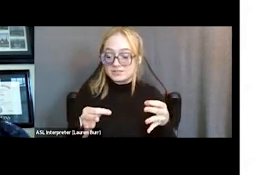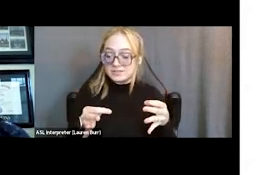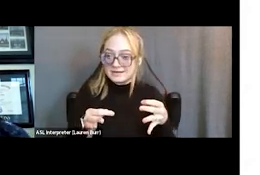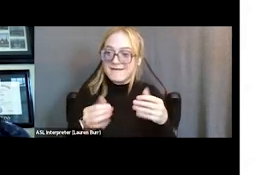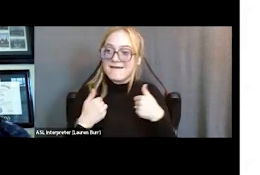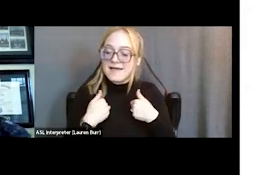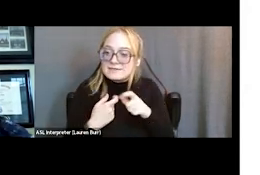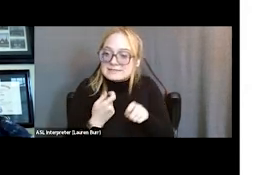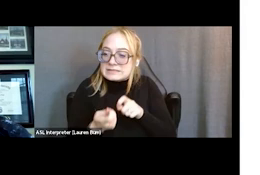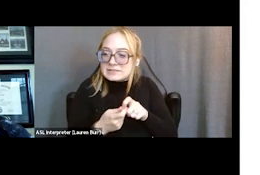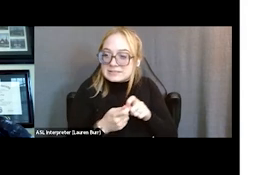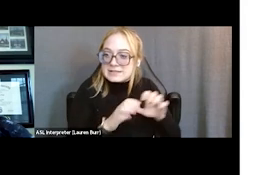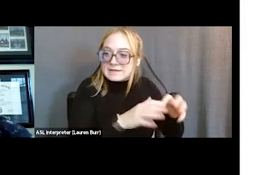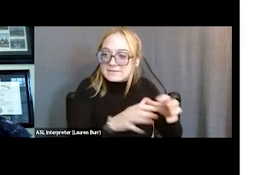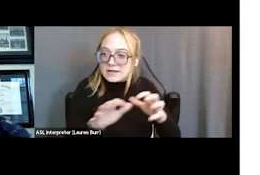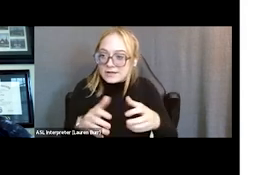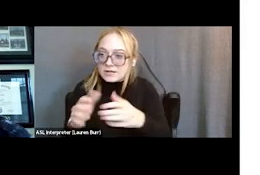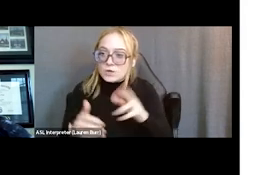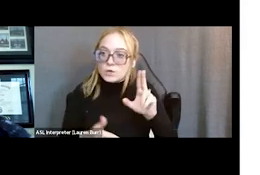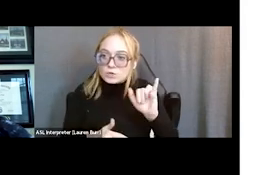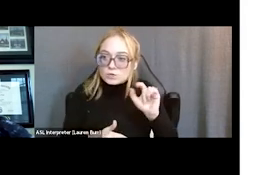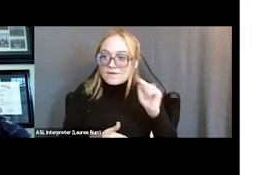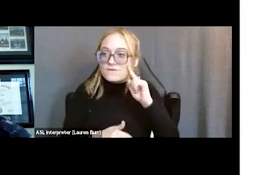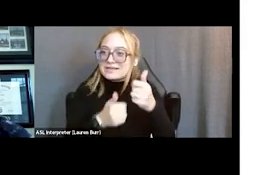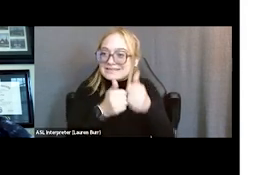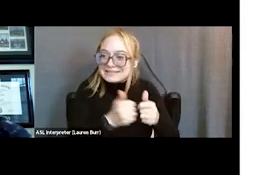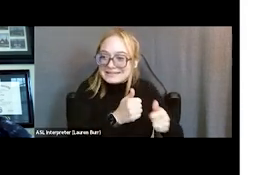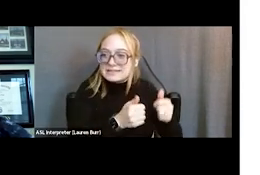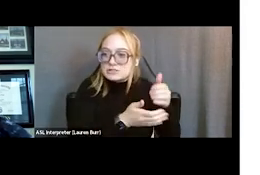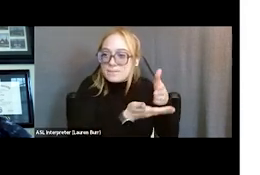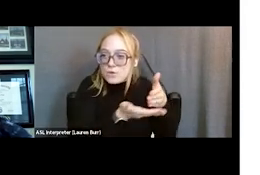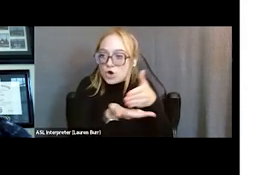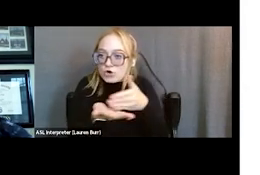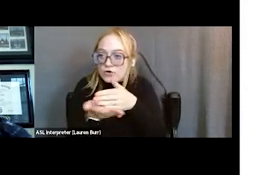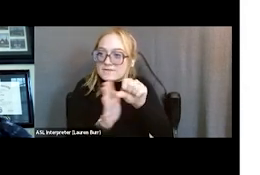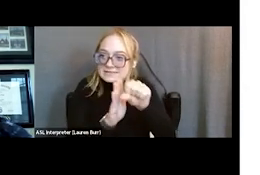in each region of seasoned workers who specifically track and process our SOAR claims.